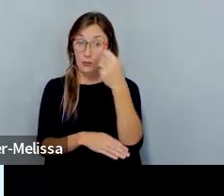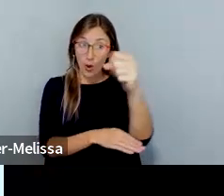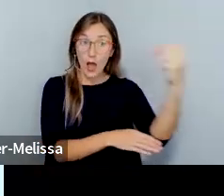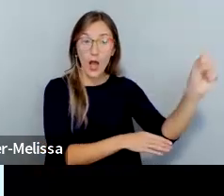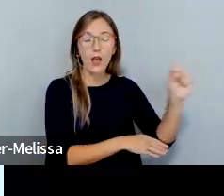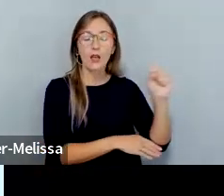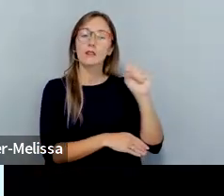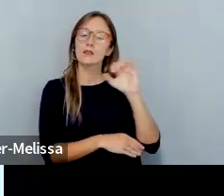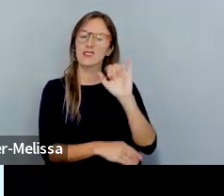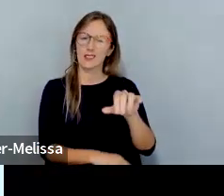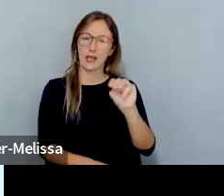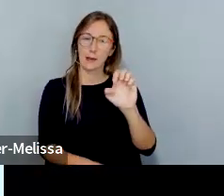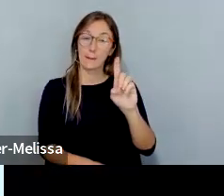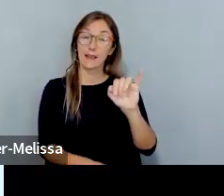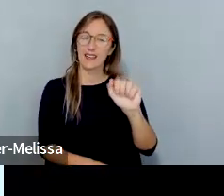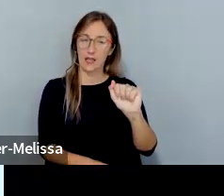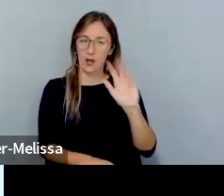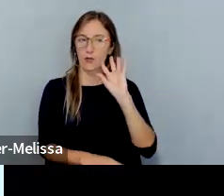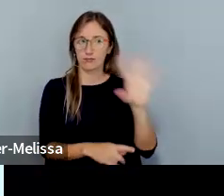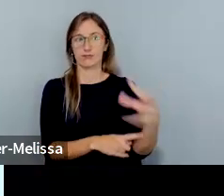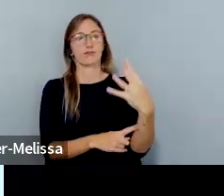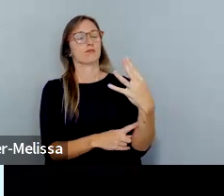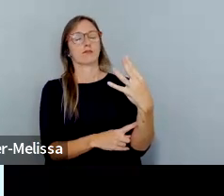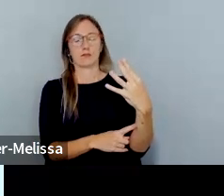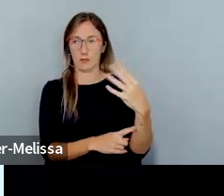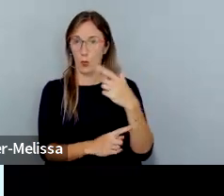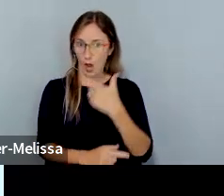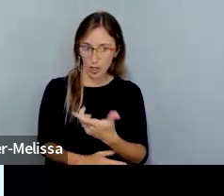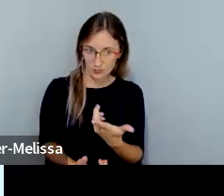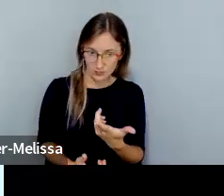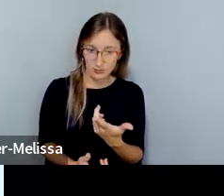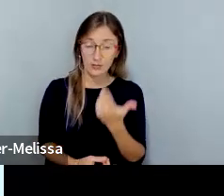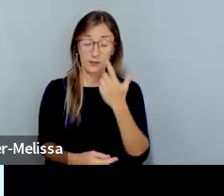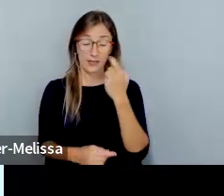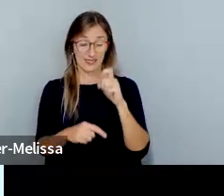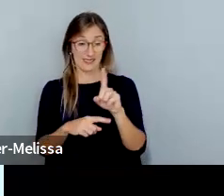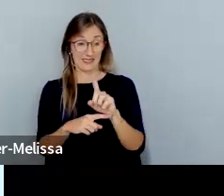Media is a huge tool and often in adapt, we have gotten media exposure